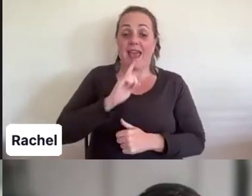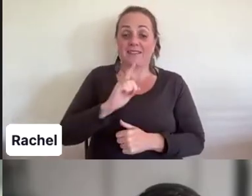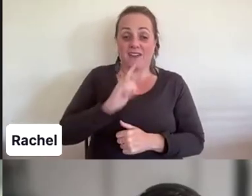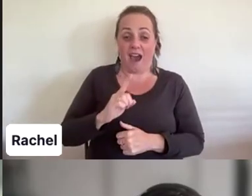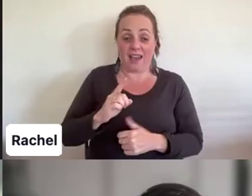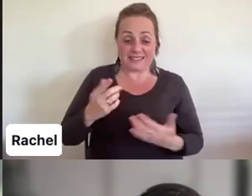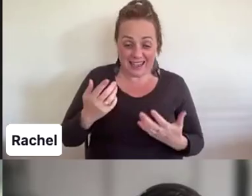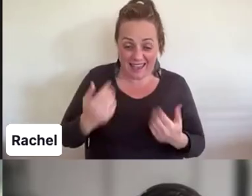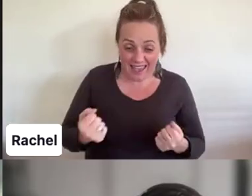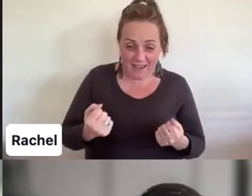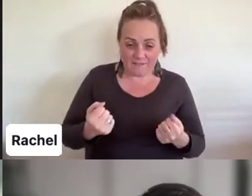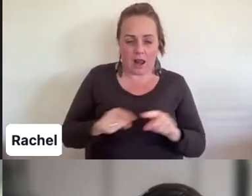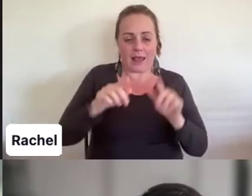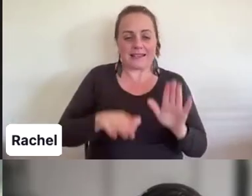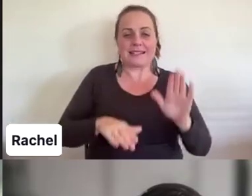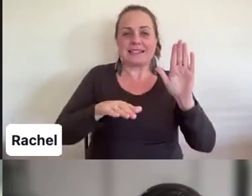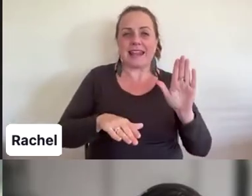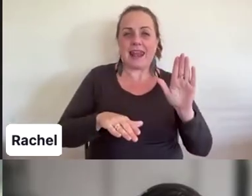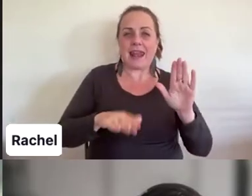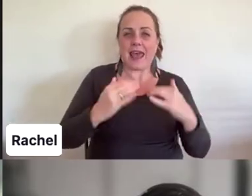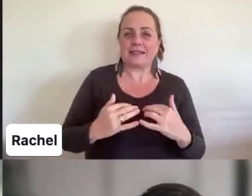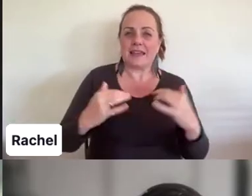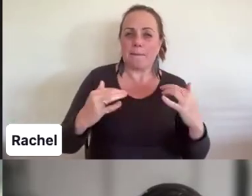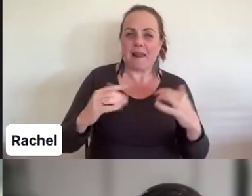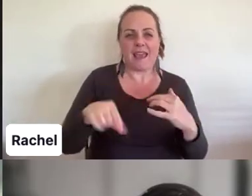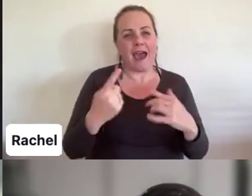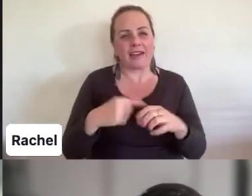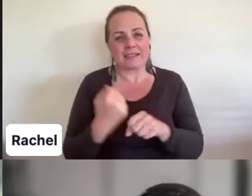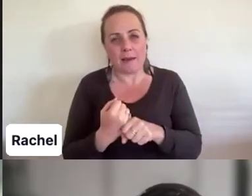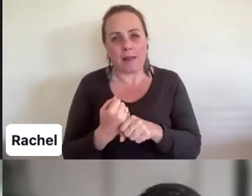Citizens assemblies are another example which have become into the news quite recently. Again,